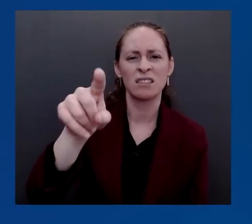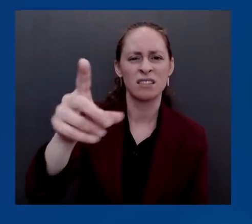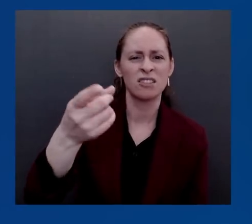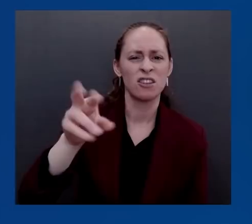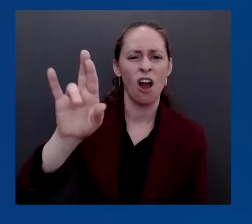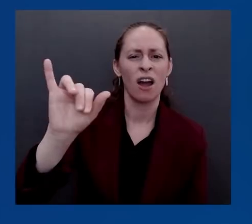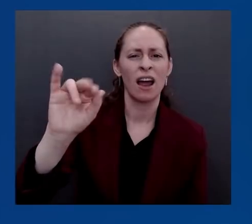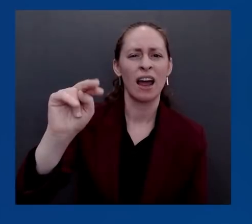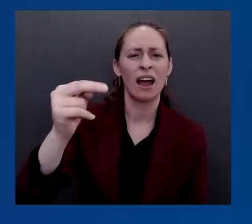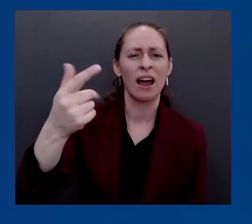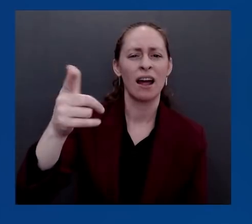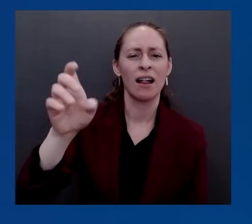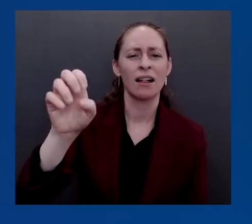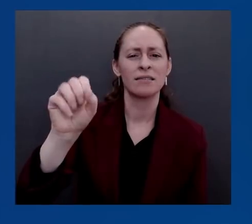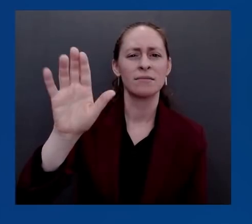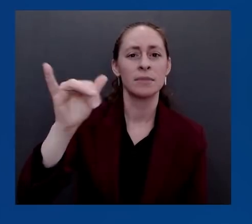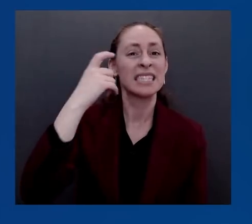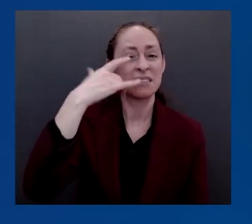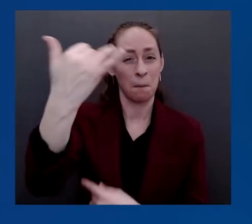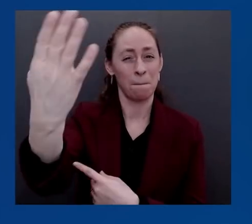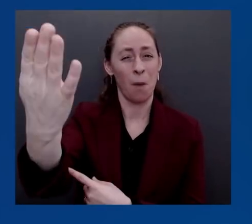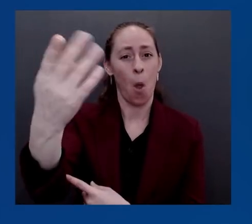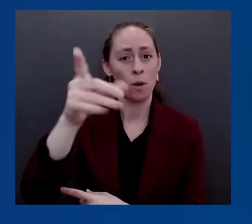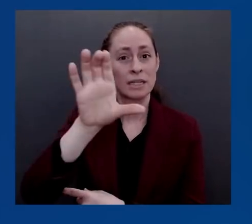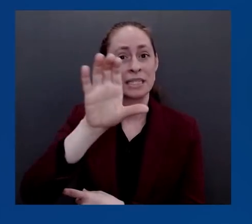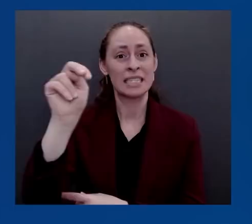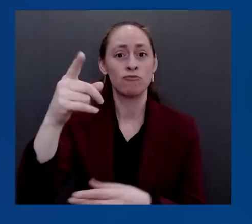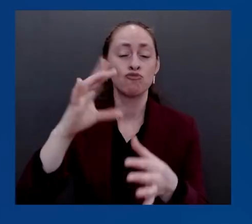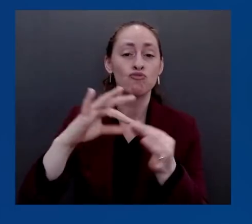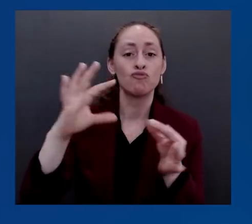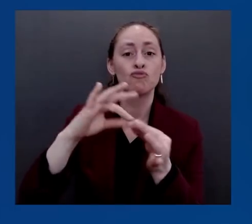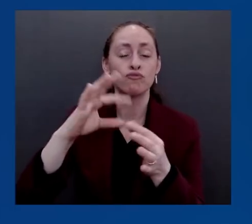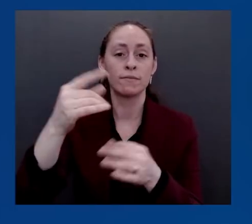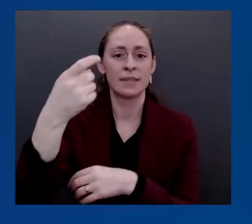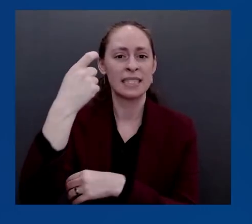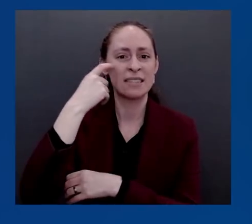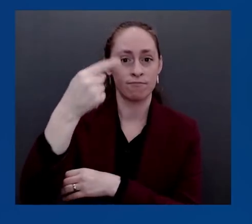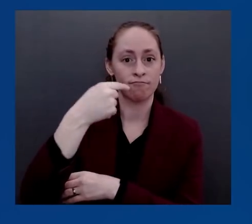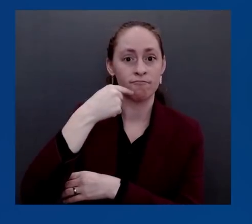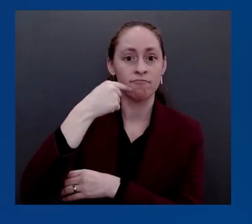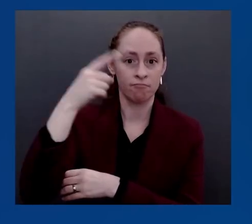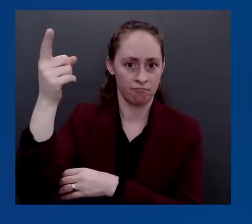high-quality masks available for kids and that process is underway.